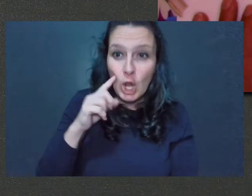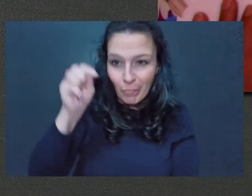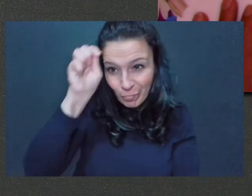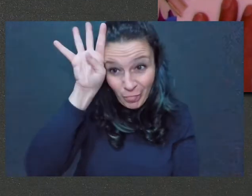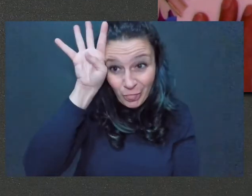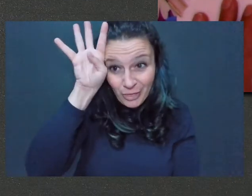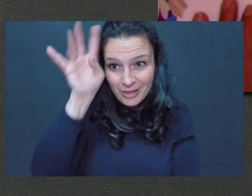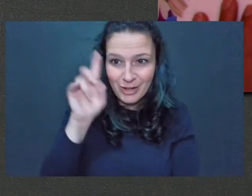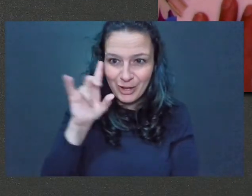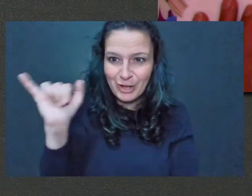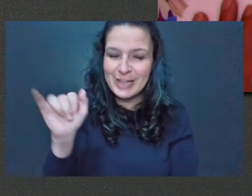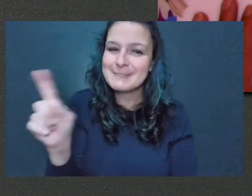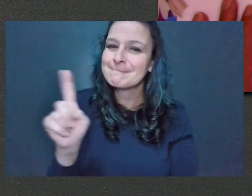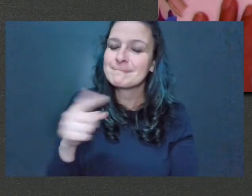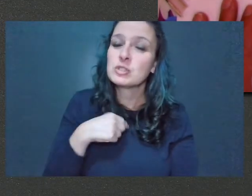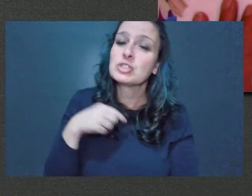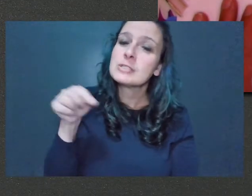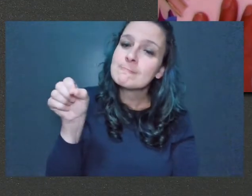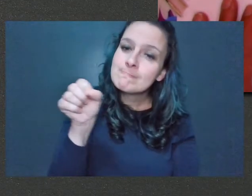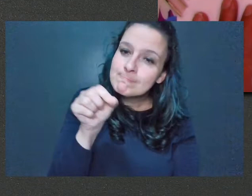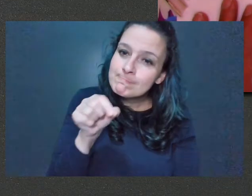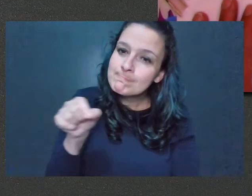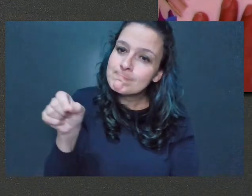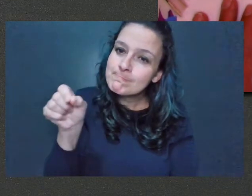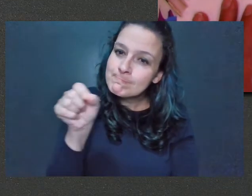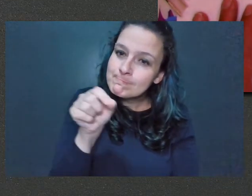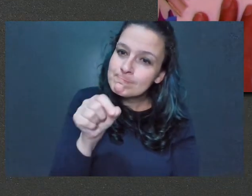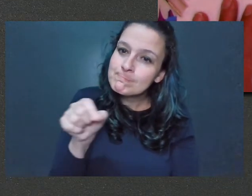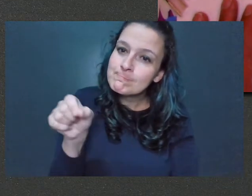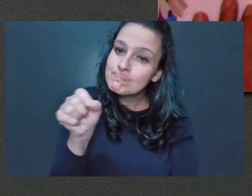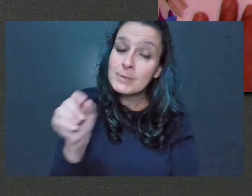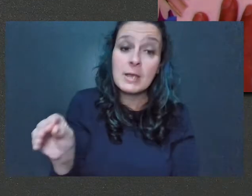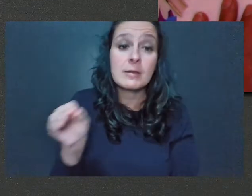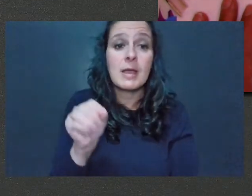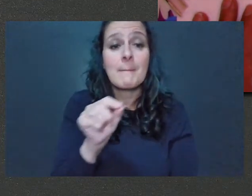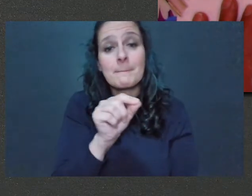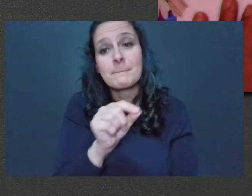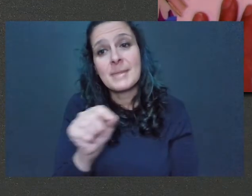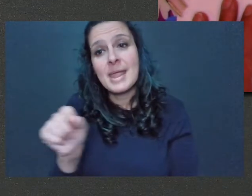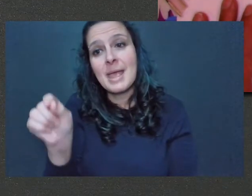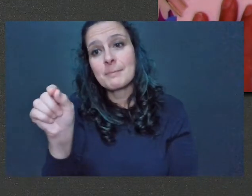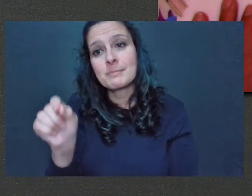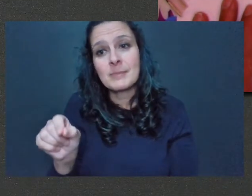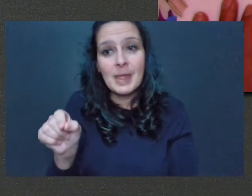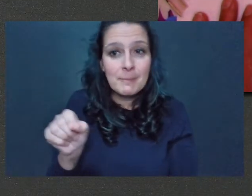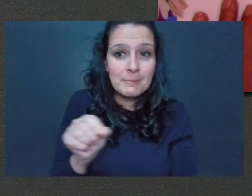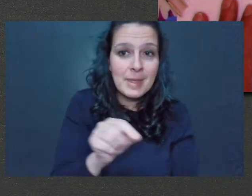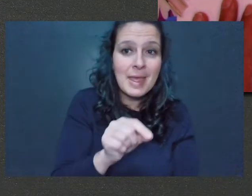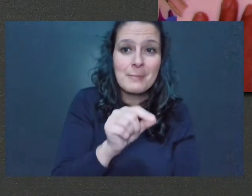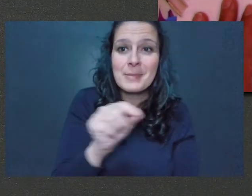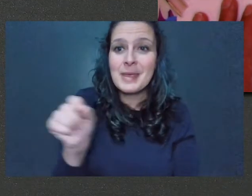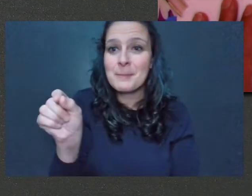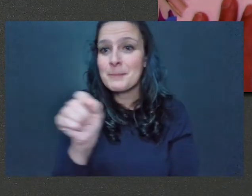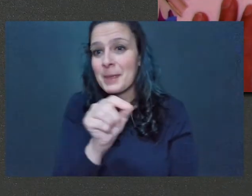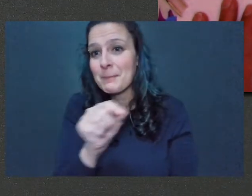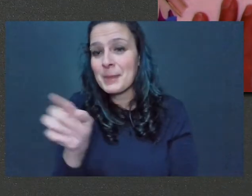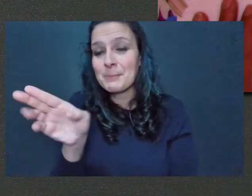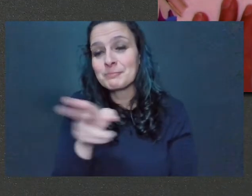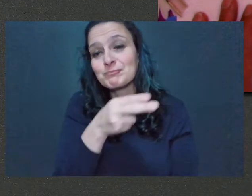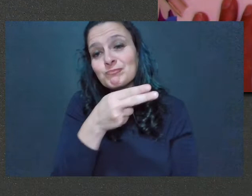So very gently, round and round. Then you can come over to your artwork, and go all the way to the edges.